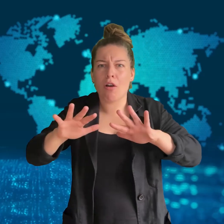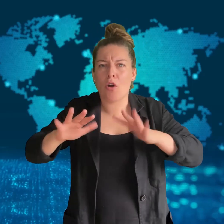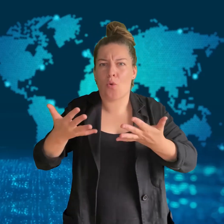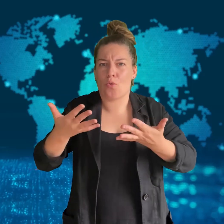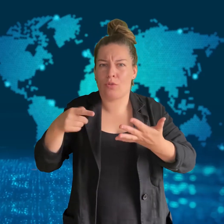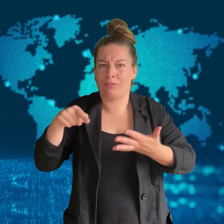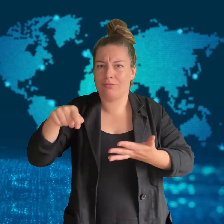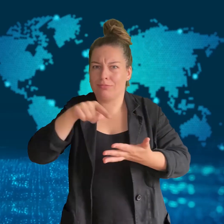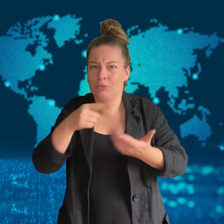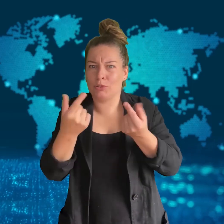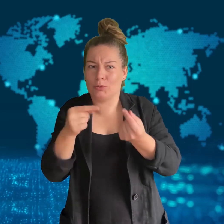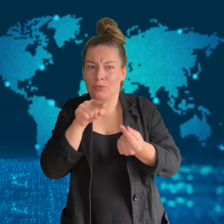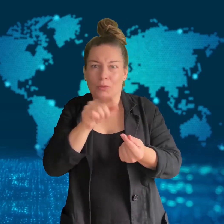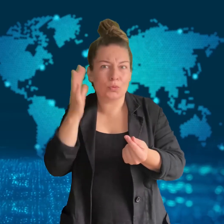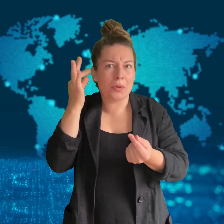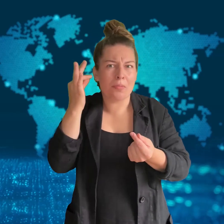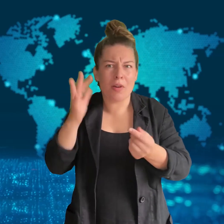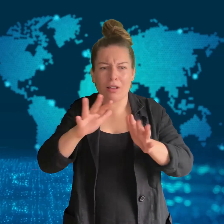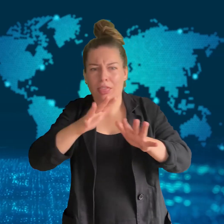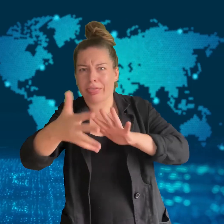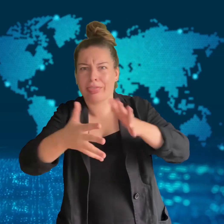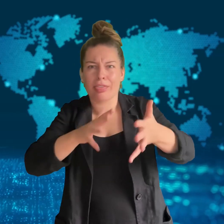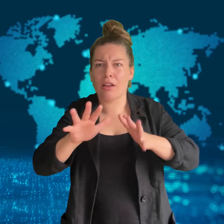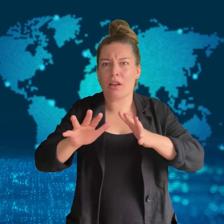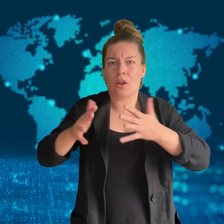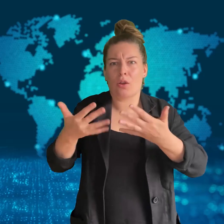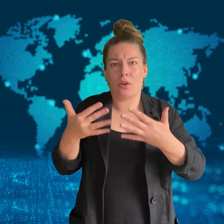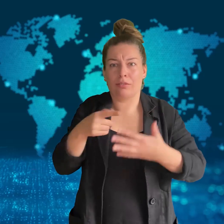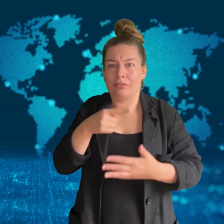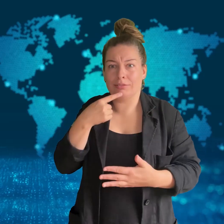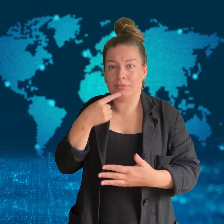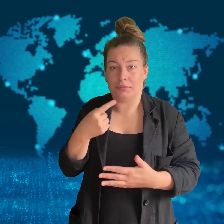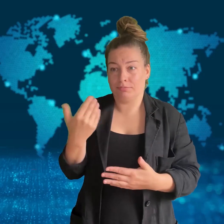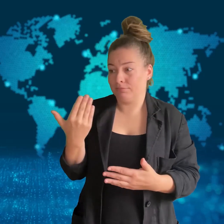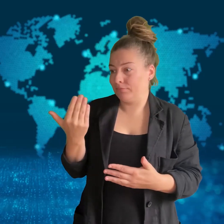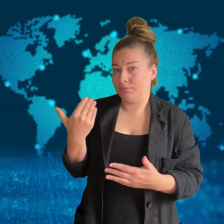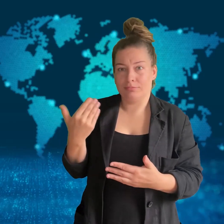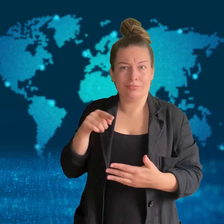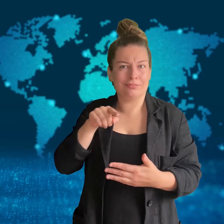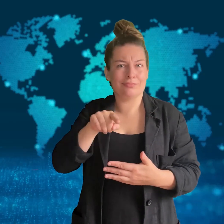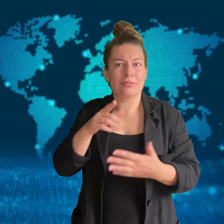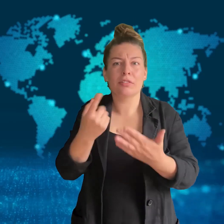The woman is now in a wheelchair.